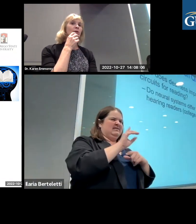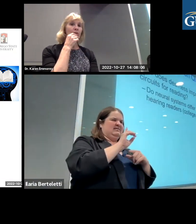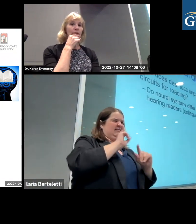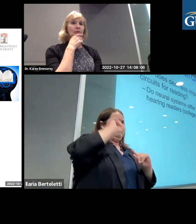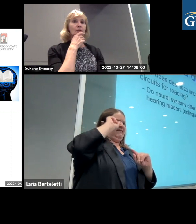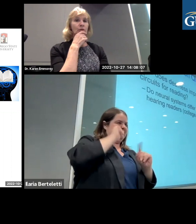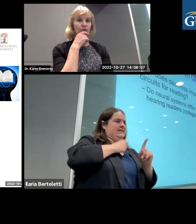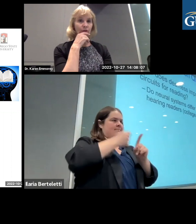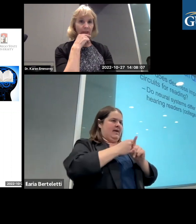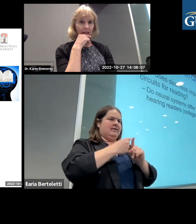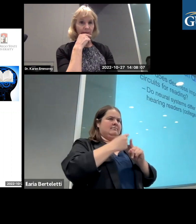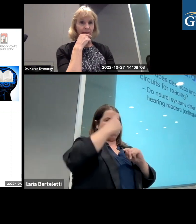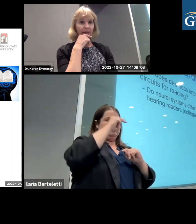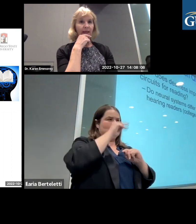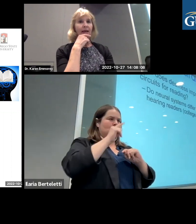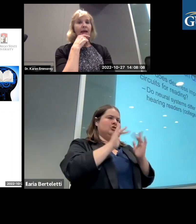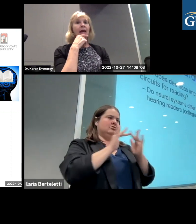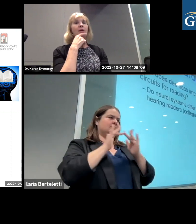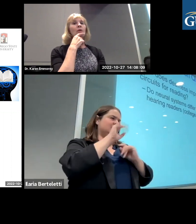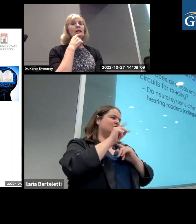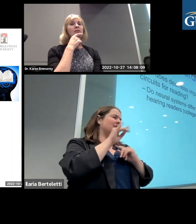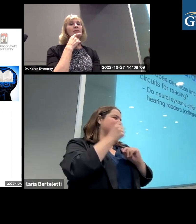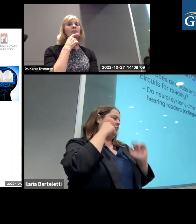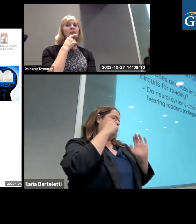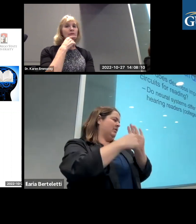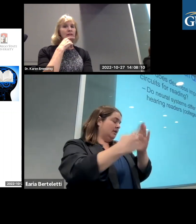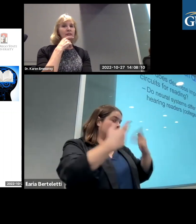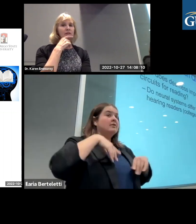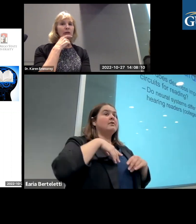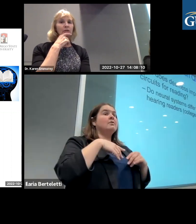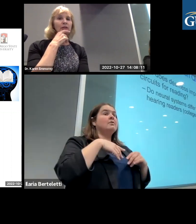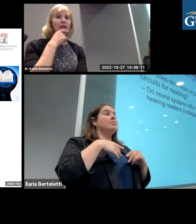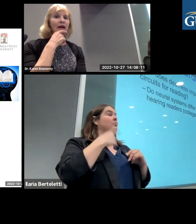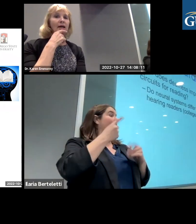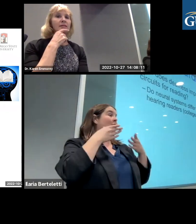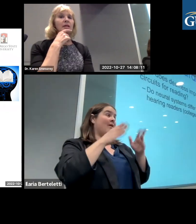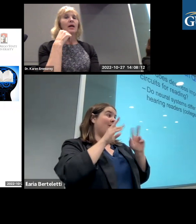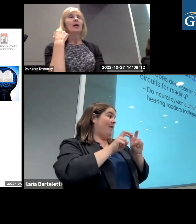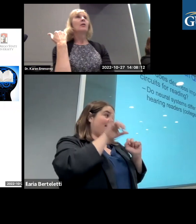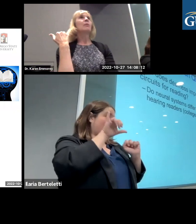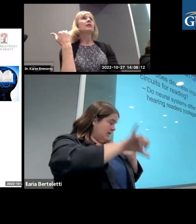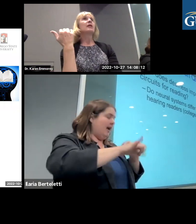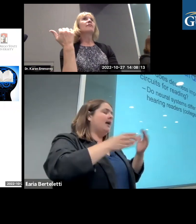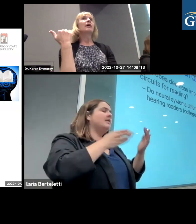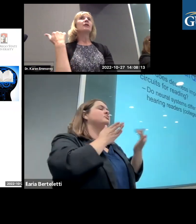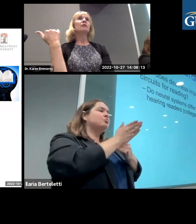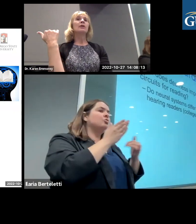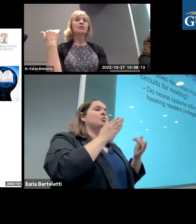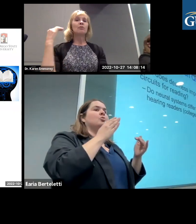And one way to do this is by looking at um depth and hearing leaders who are matched in their reading ability,